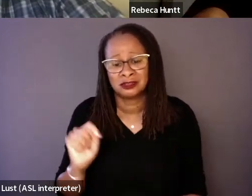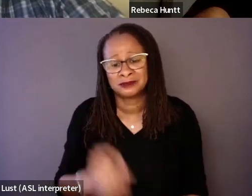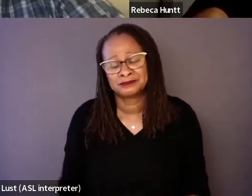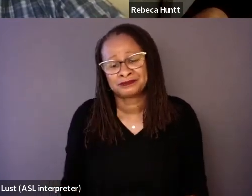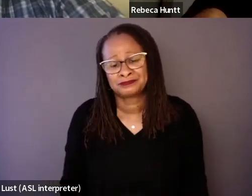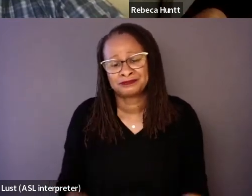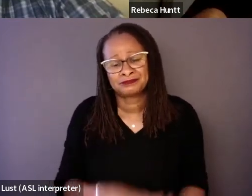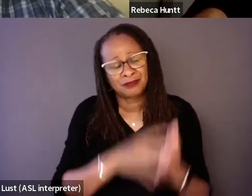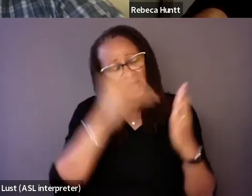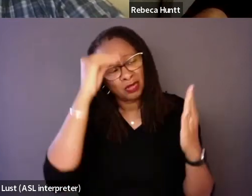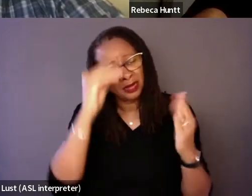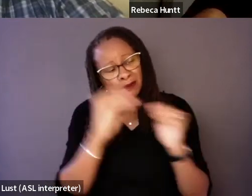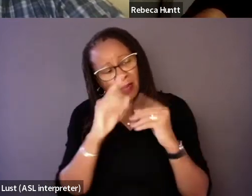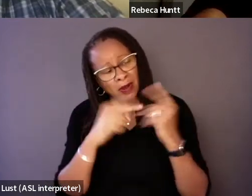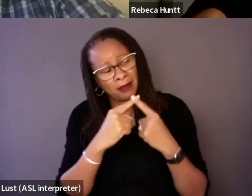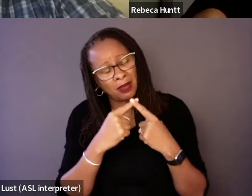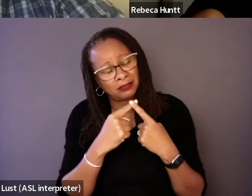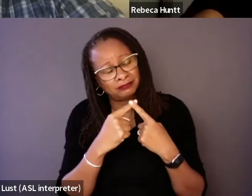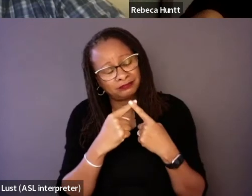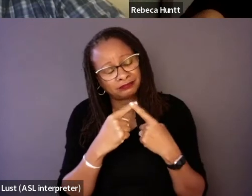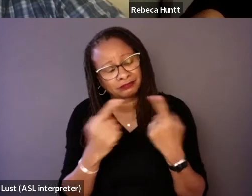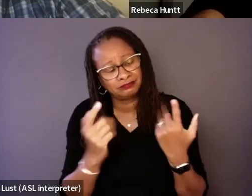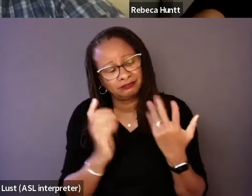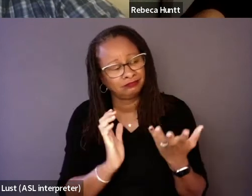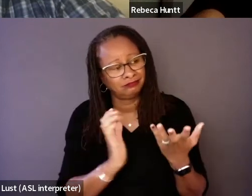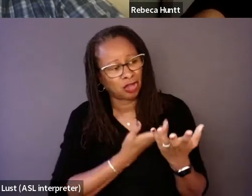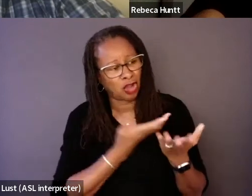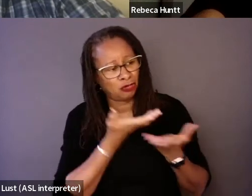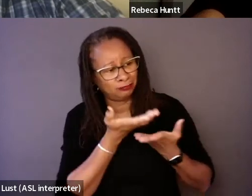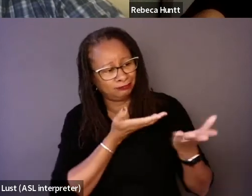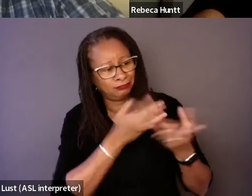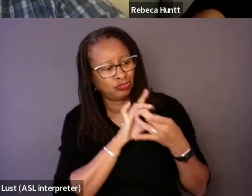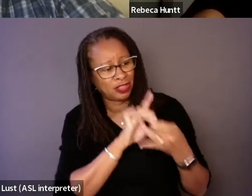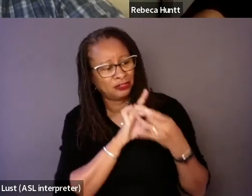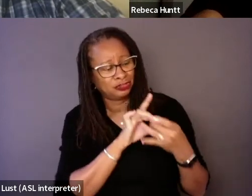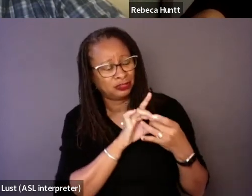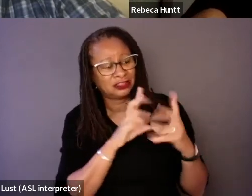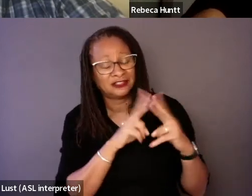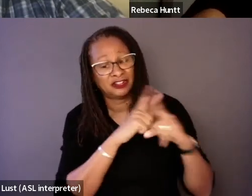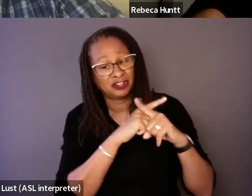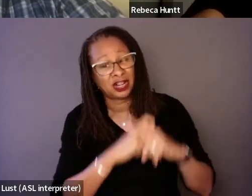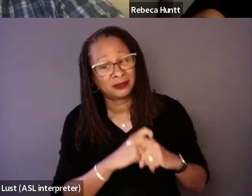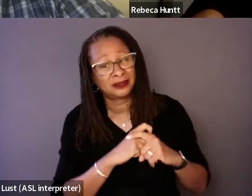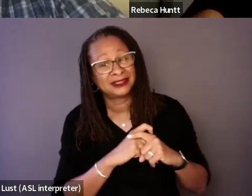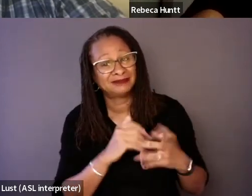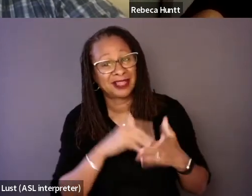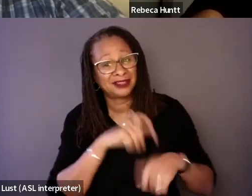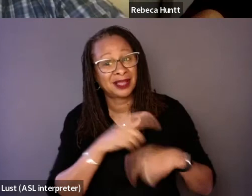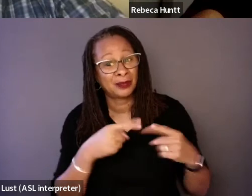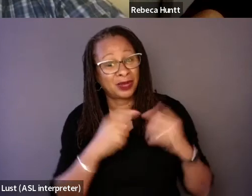learning more about our relationship, even though it was a really -- it was really complex at the